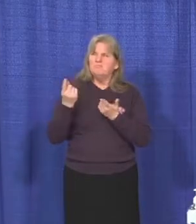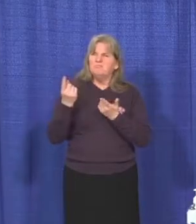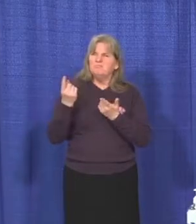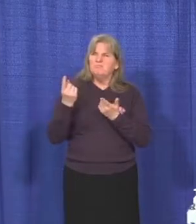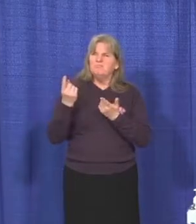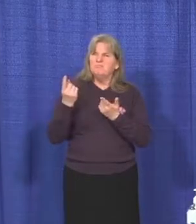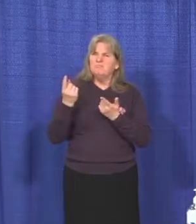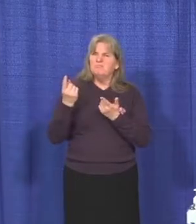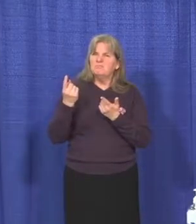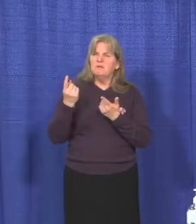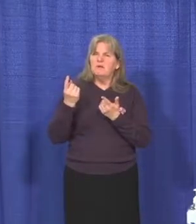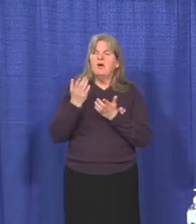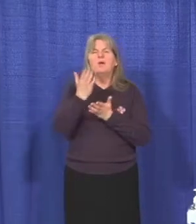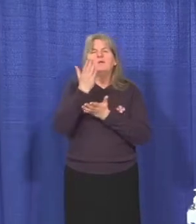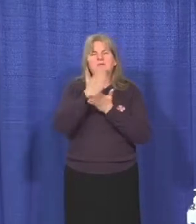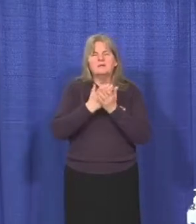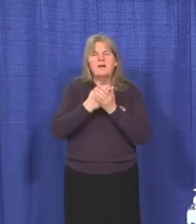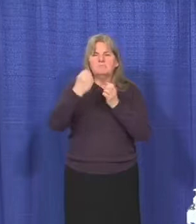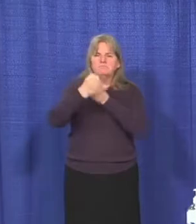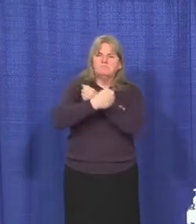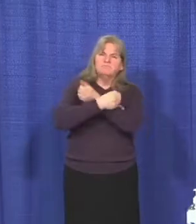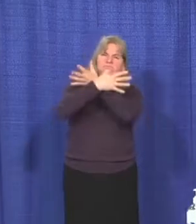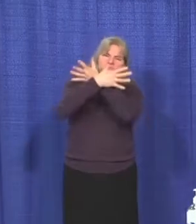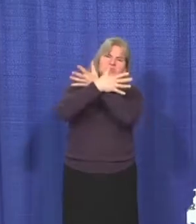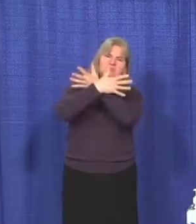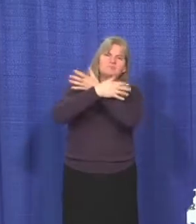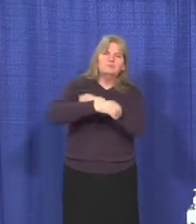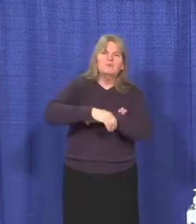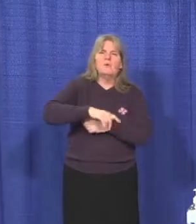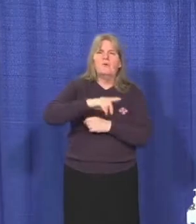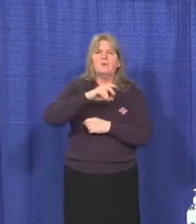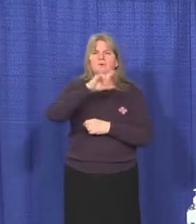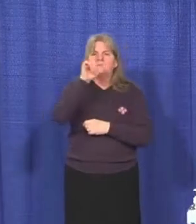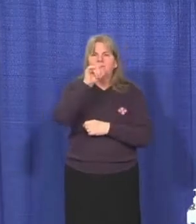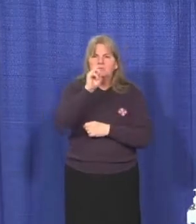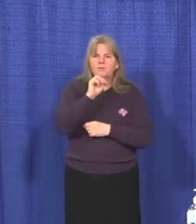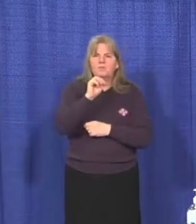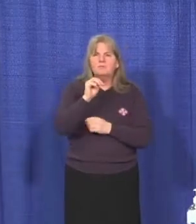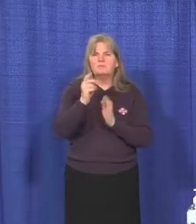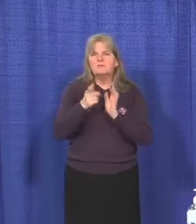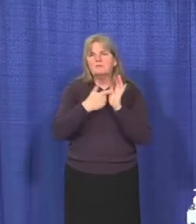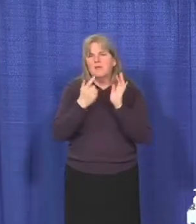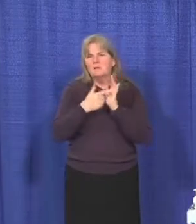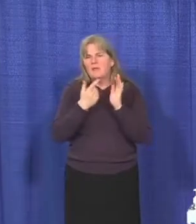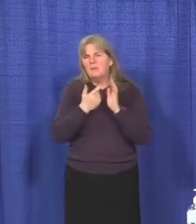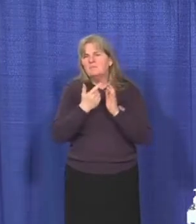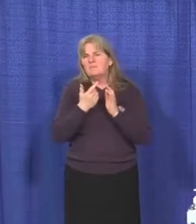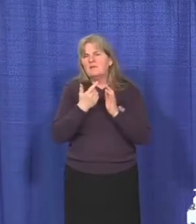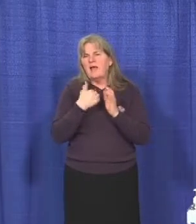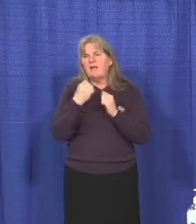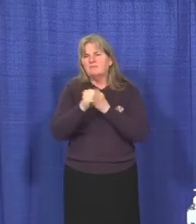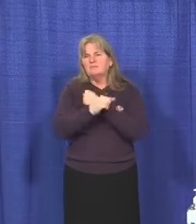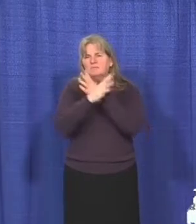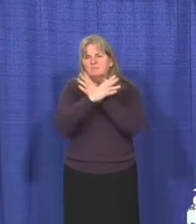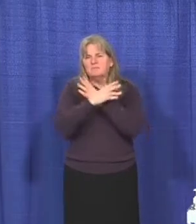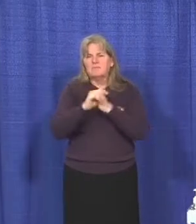remotely or through zoom for primary care.